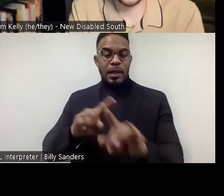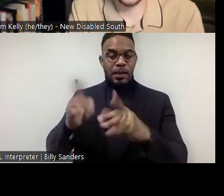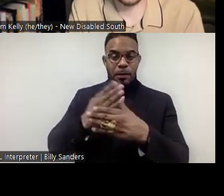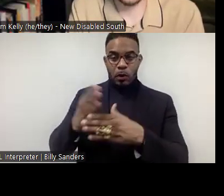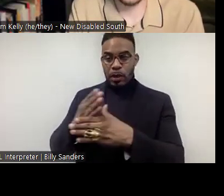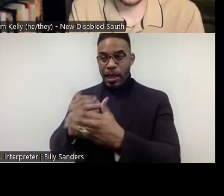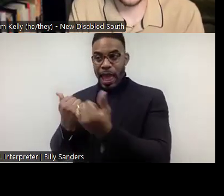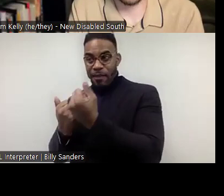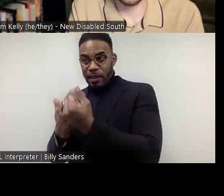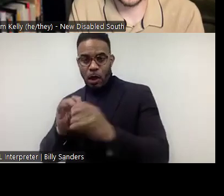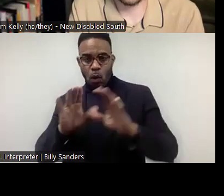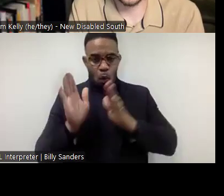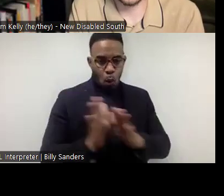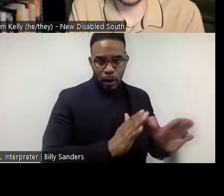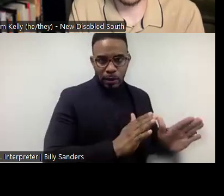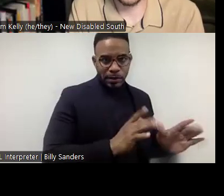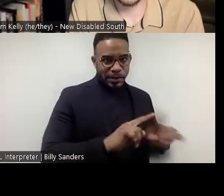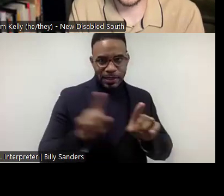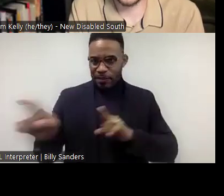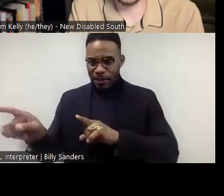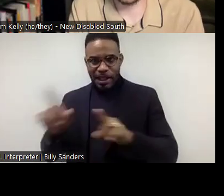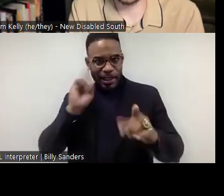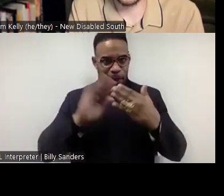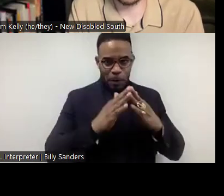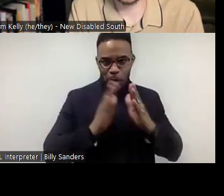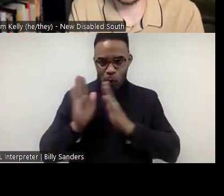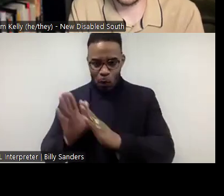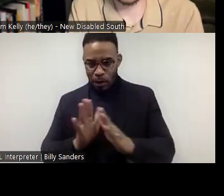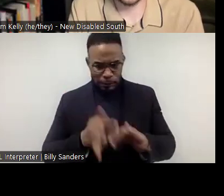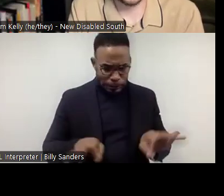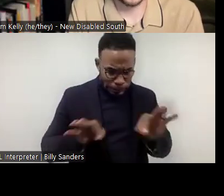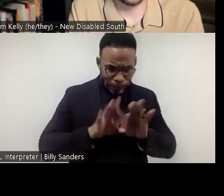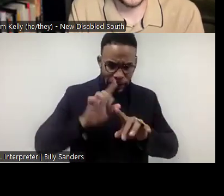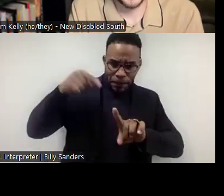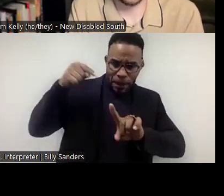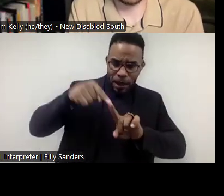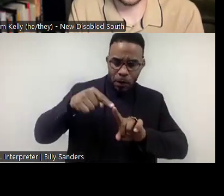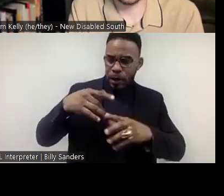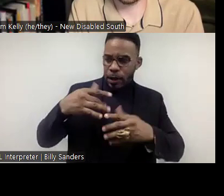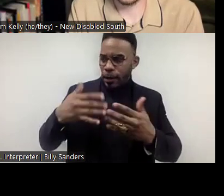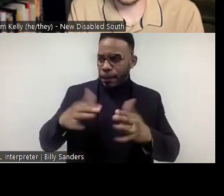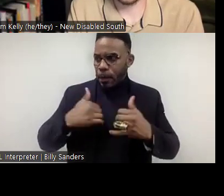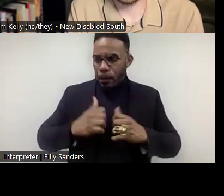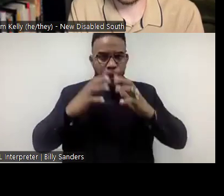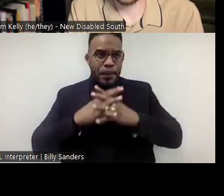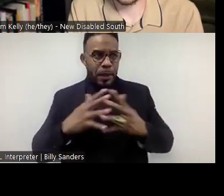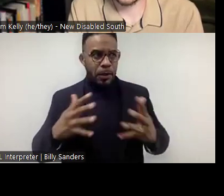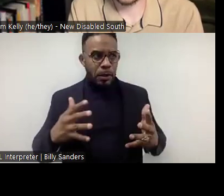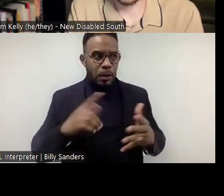I think you said this, Jessica, there's a difference between advocacy and organizing. And I think community organizing is so